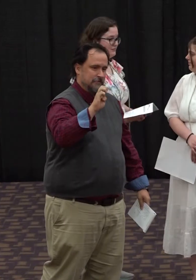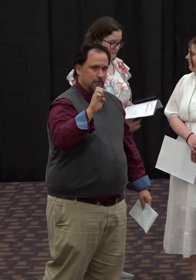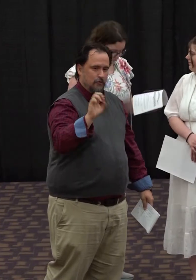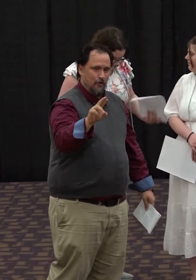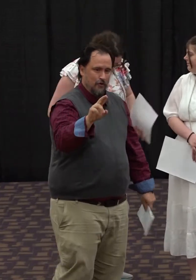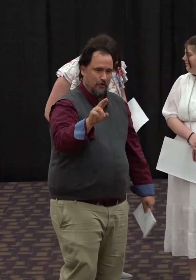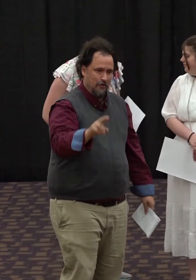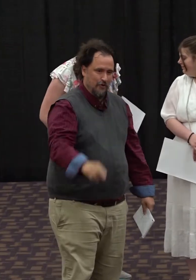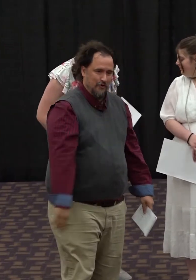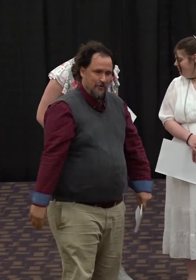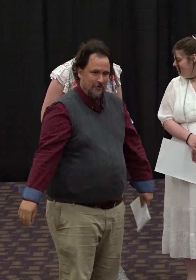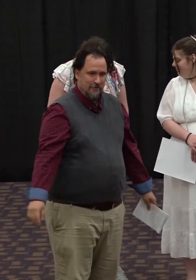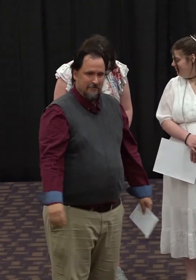Next, Kaiden Messer.